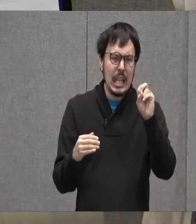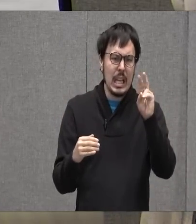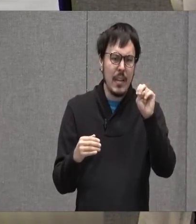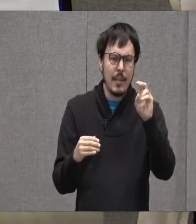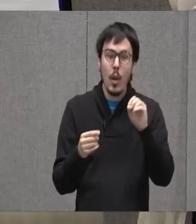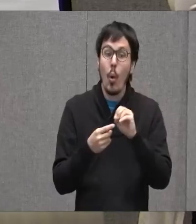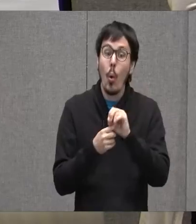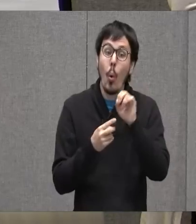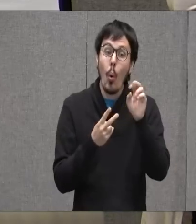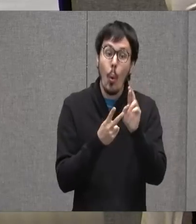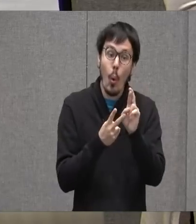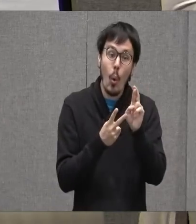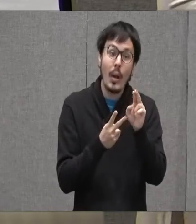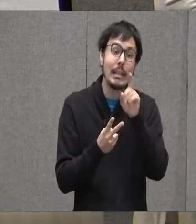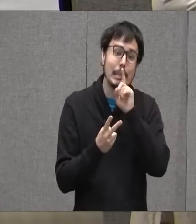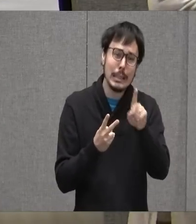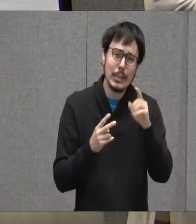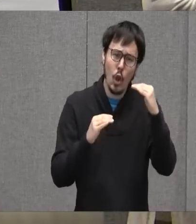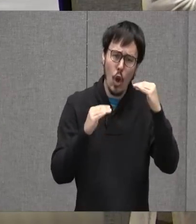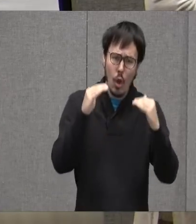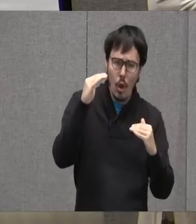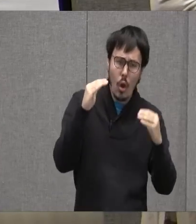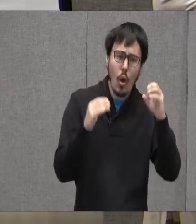so that we can write the word up here and remember,